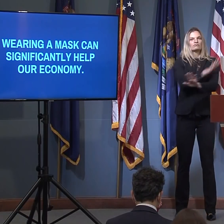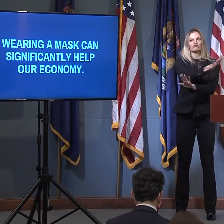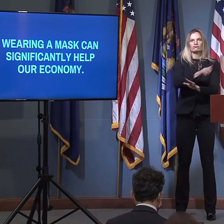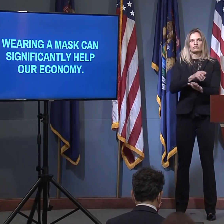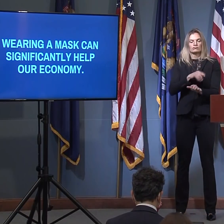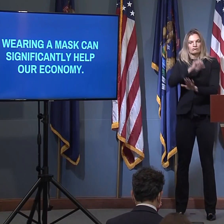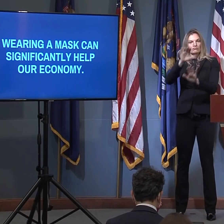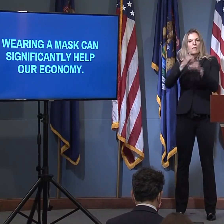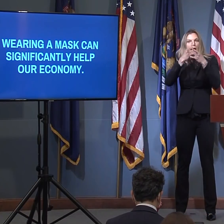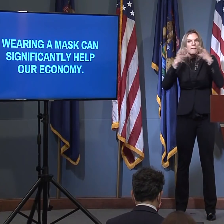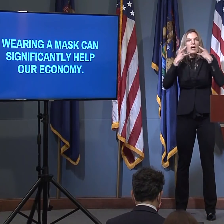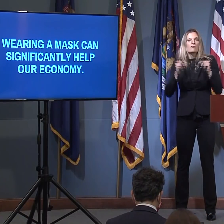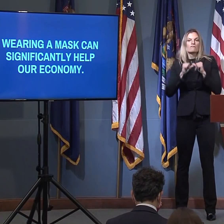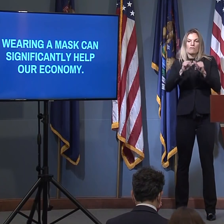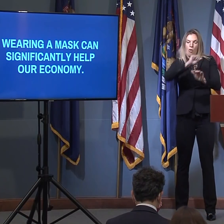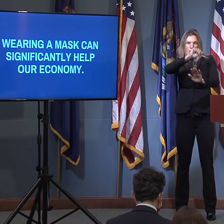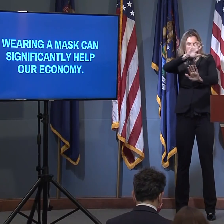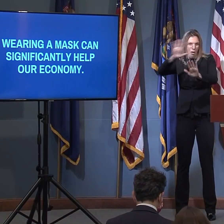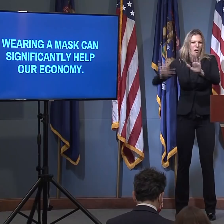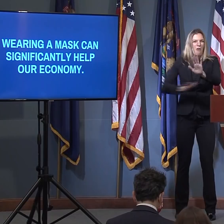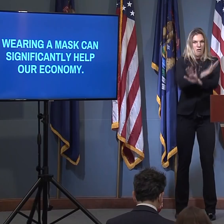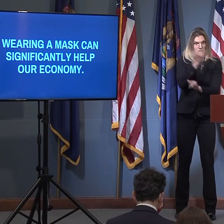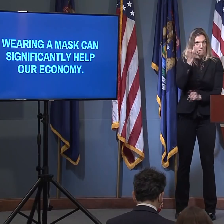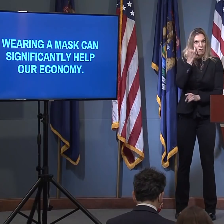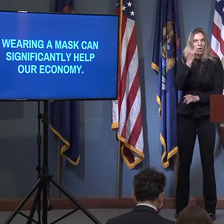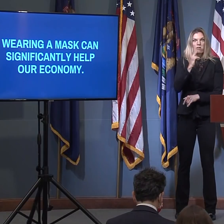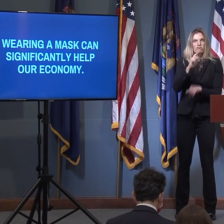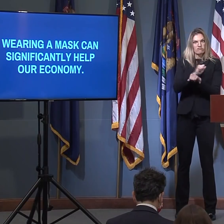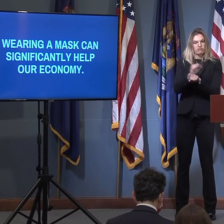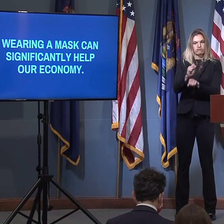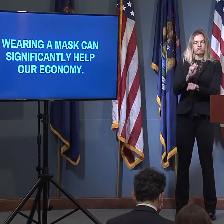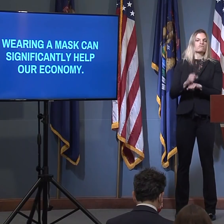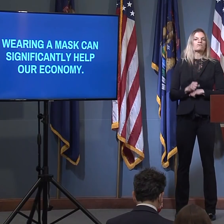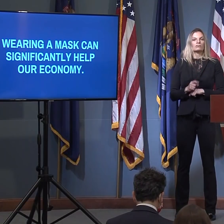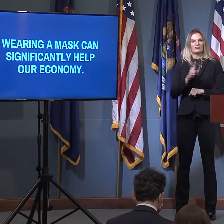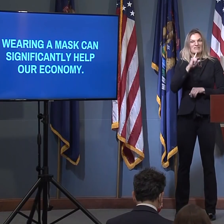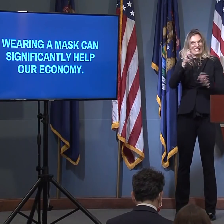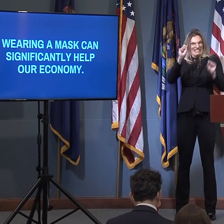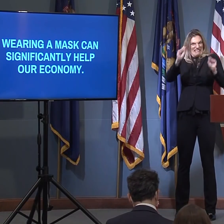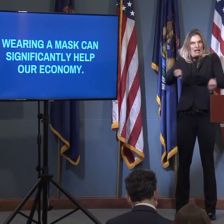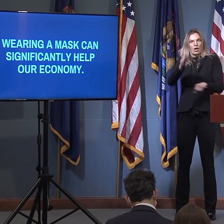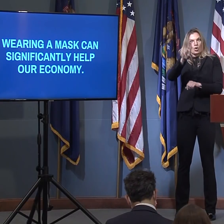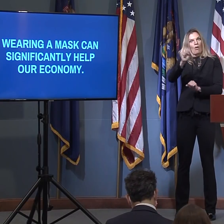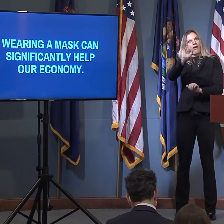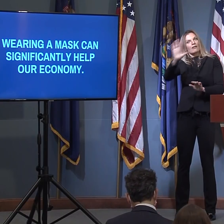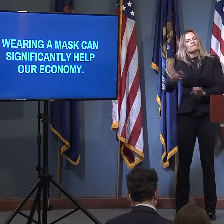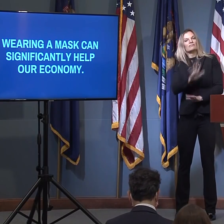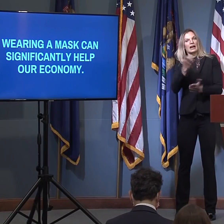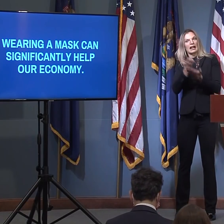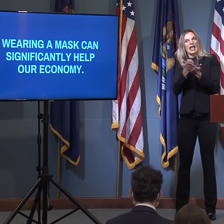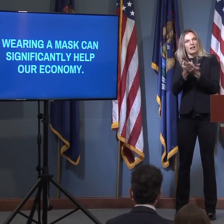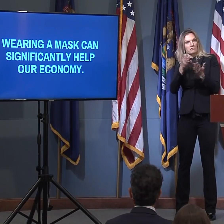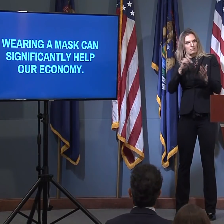NATION HAD MANDATE LIKE WE HAD IN MICHIGAN LIKE THEY ADOPTED IN ALABAMA TODAY, IF EVERYONE HAD